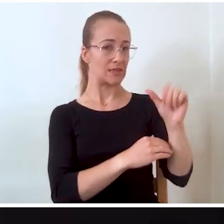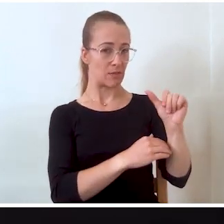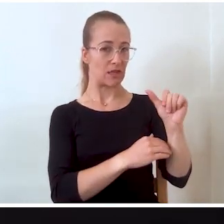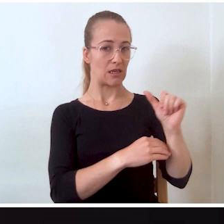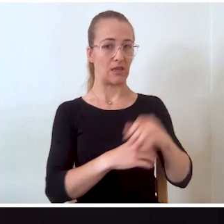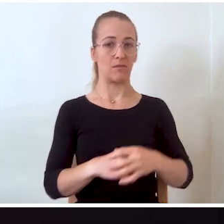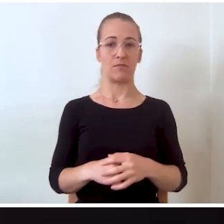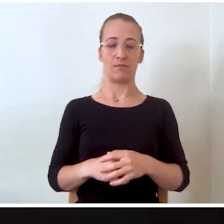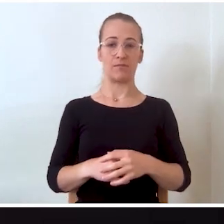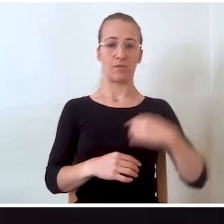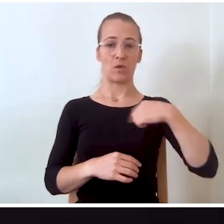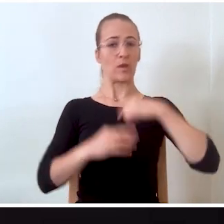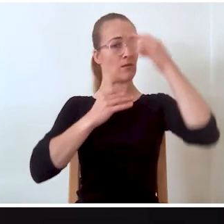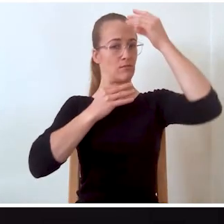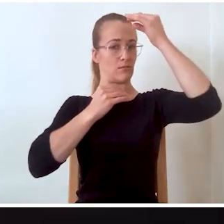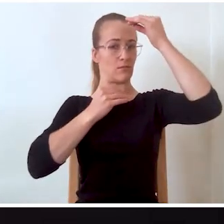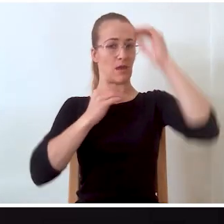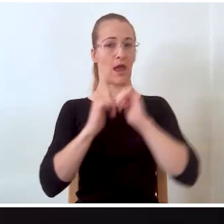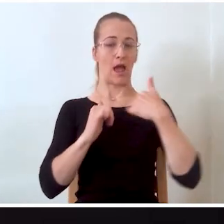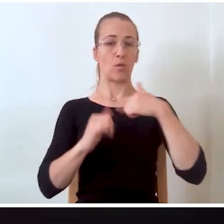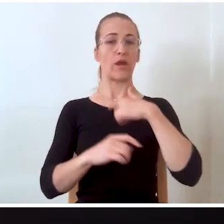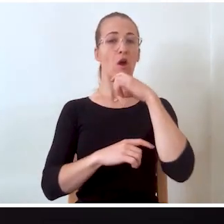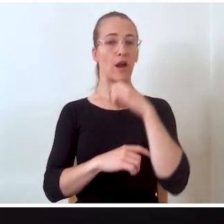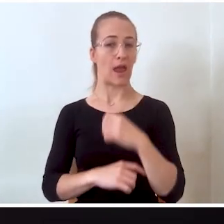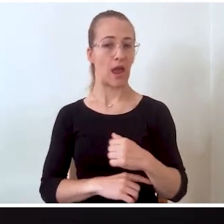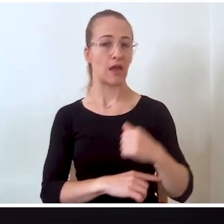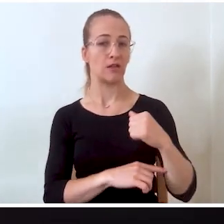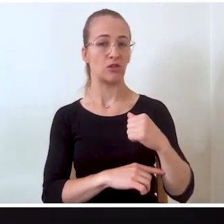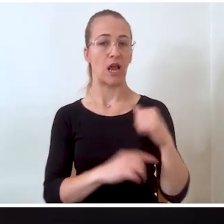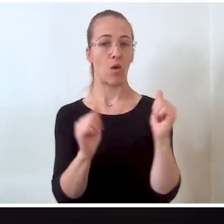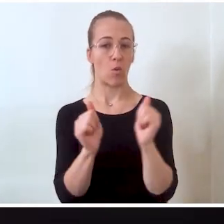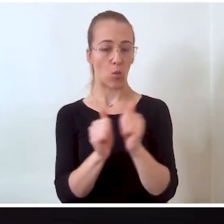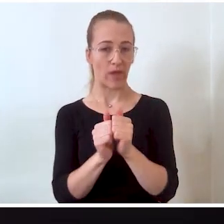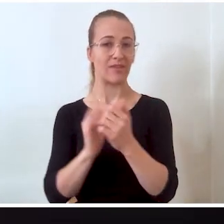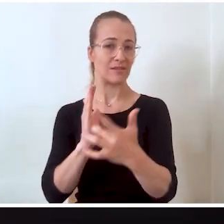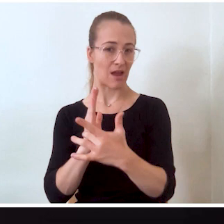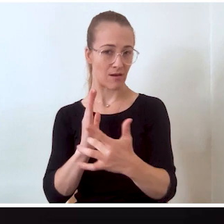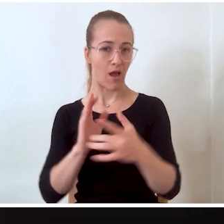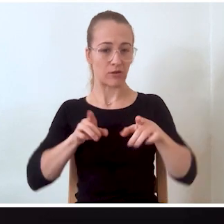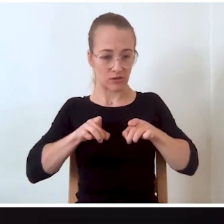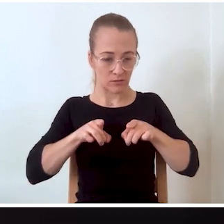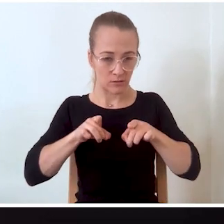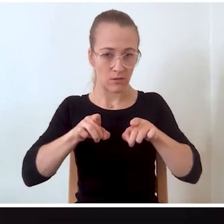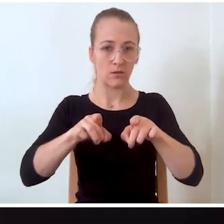And when we think about how we're aging along with the trajectory of technology,